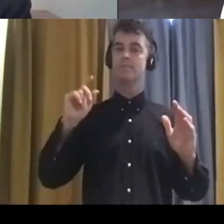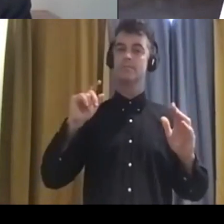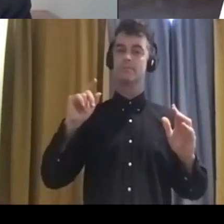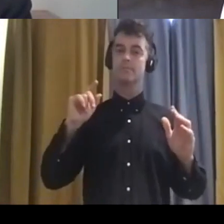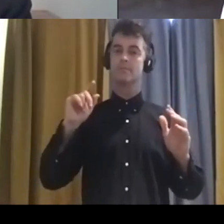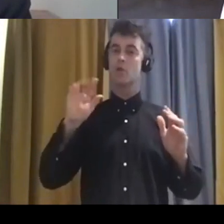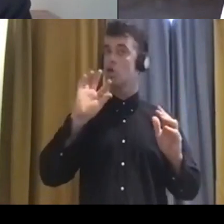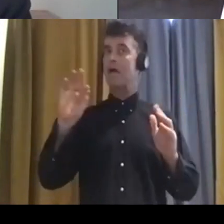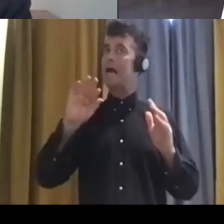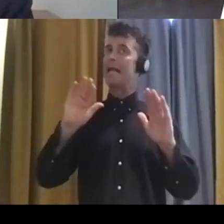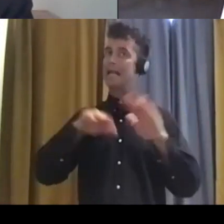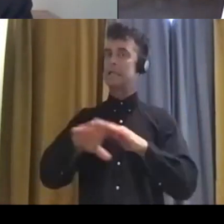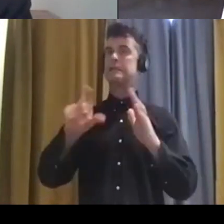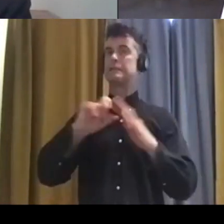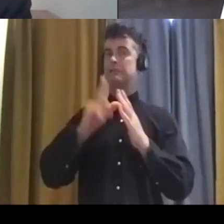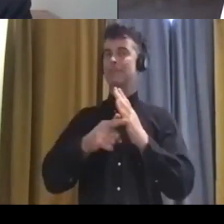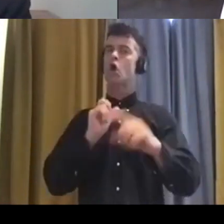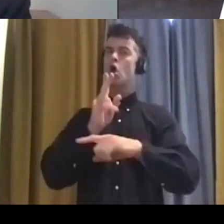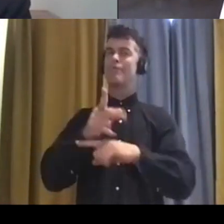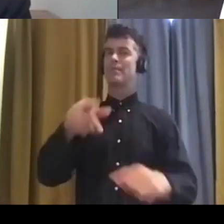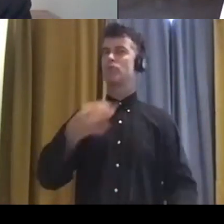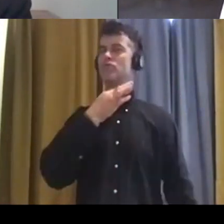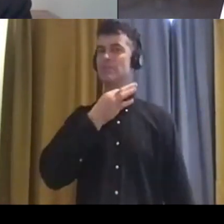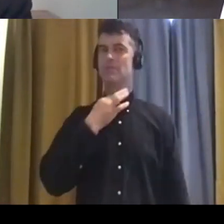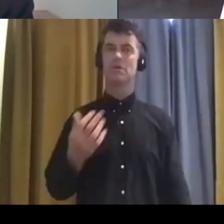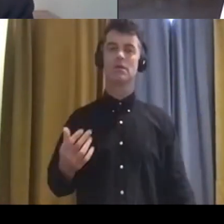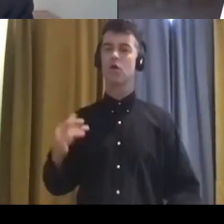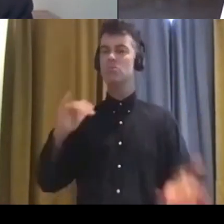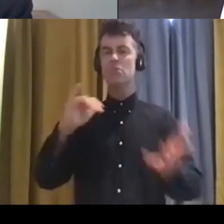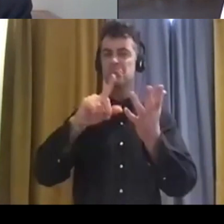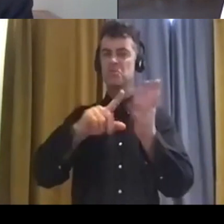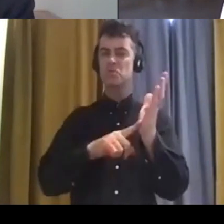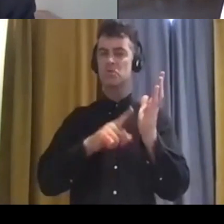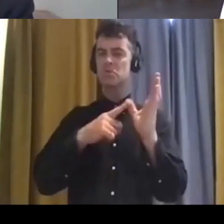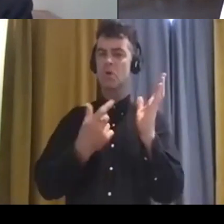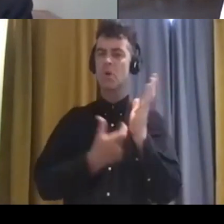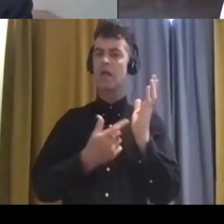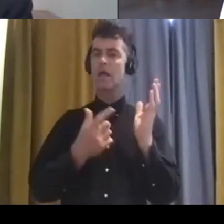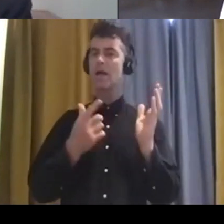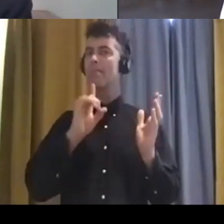not in disabilities right. So if you look at solar power, 10 years ago solar power was